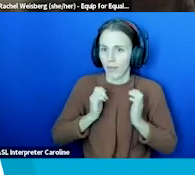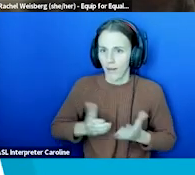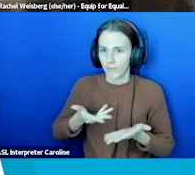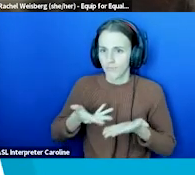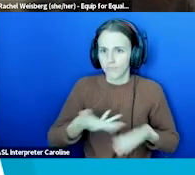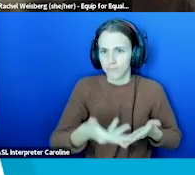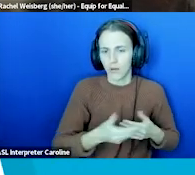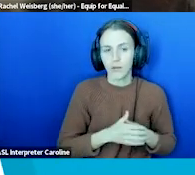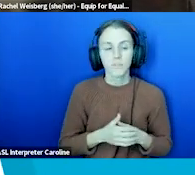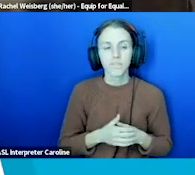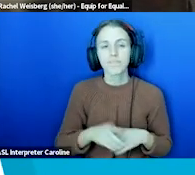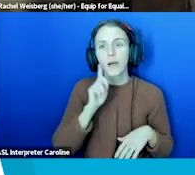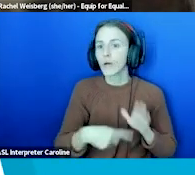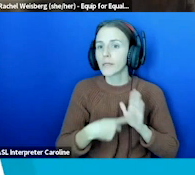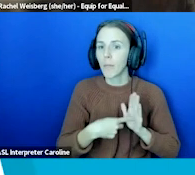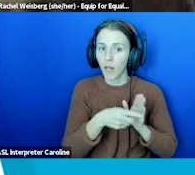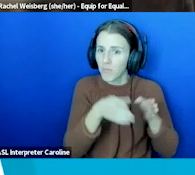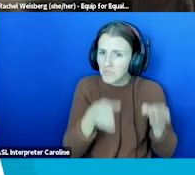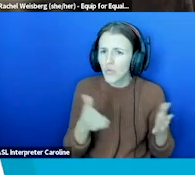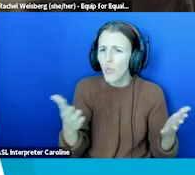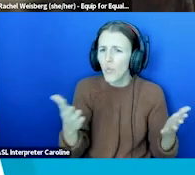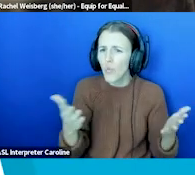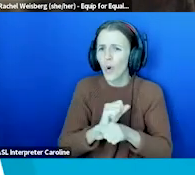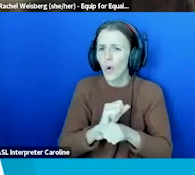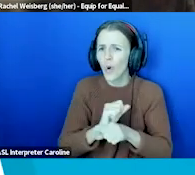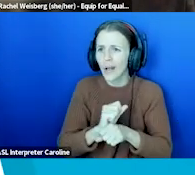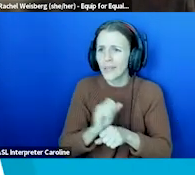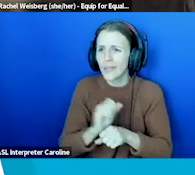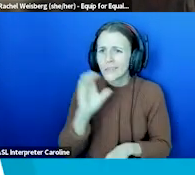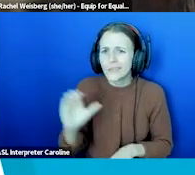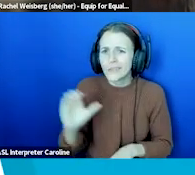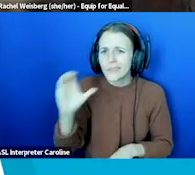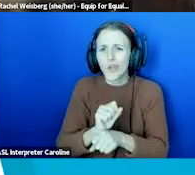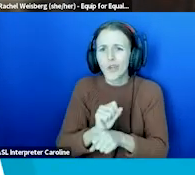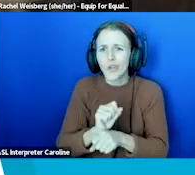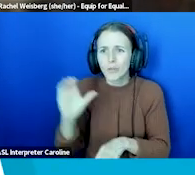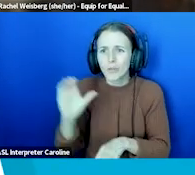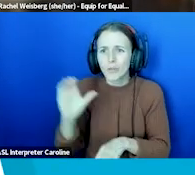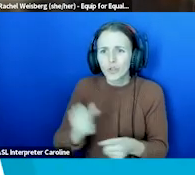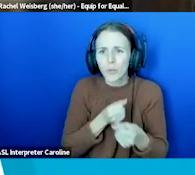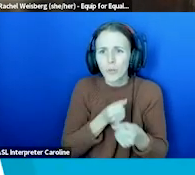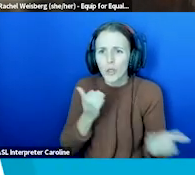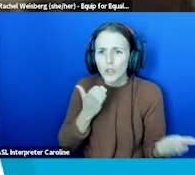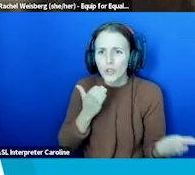RECEIVING DRS SERVICES. A COUPLE OF SITUATIONS WE HAVE BEEN WORKING WITH FOLKS ON, MAYBE SOMEBODY